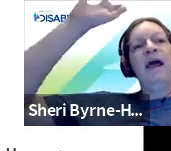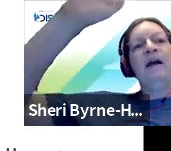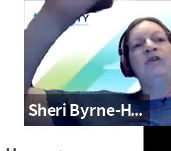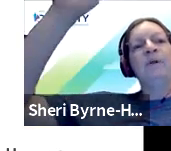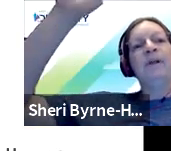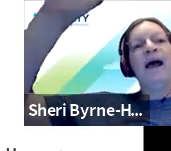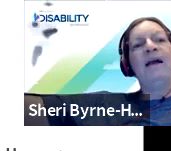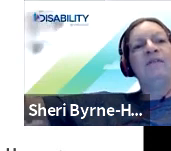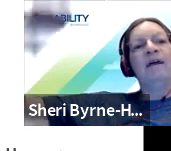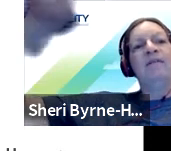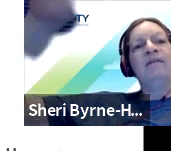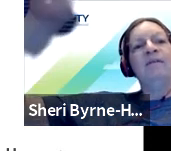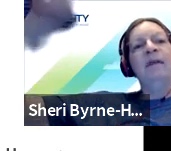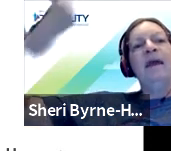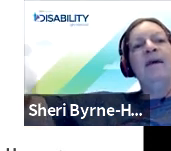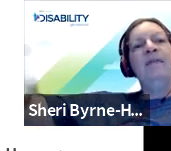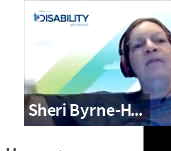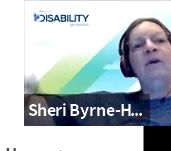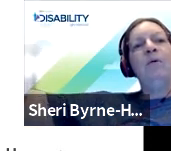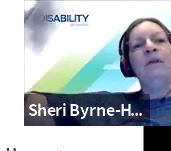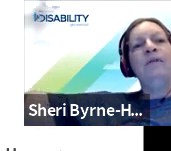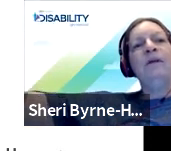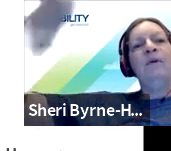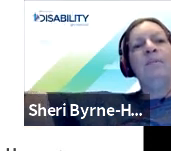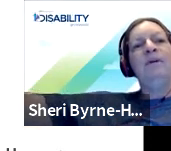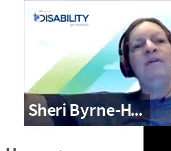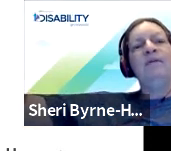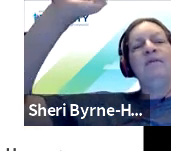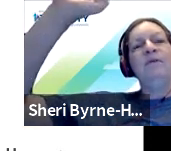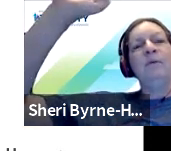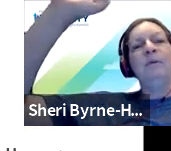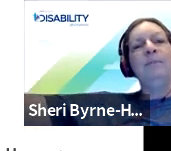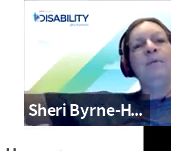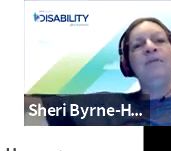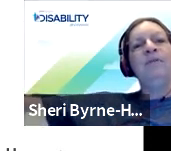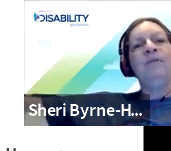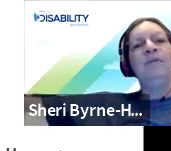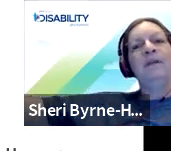where you get into more, this is what you do for people with disabilities than is what you do for underrepresented minority